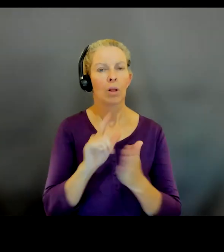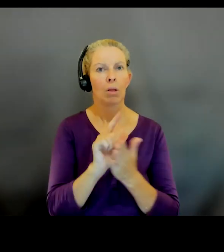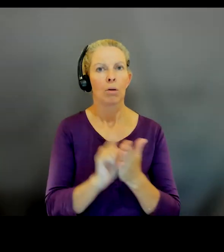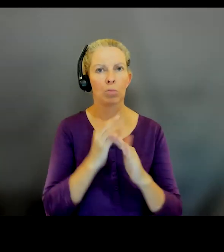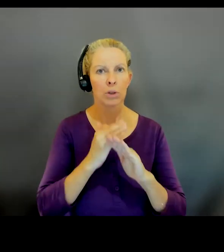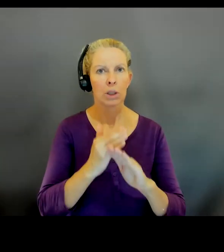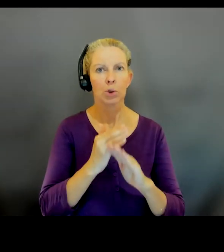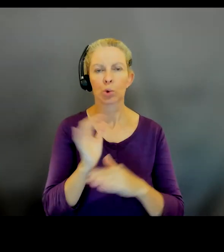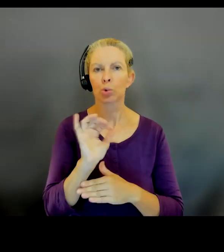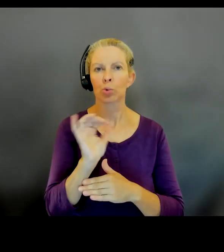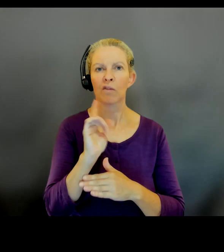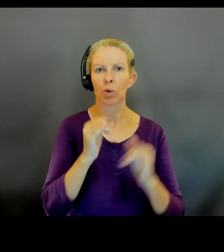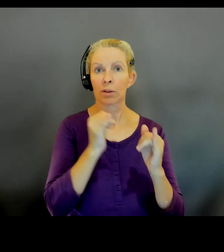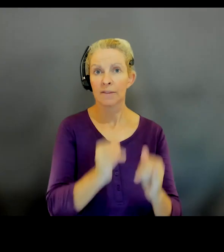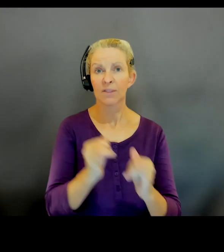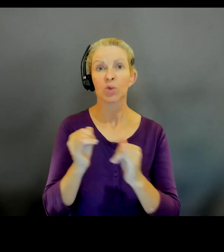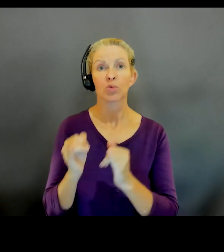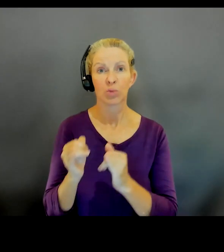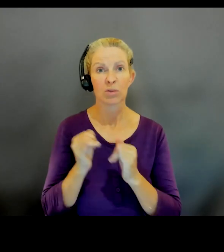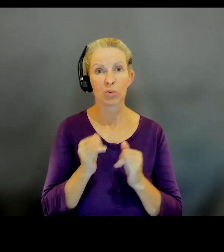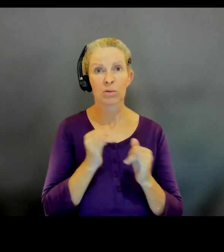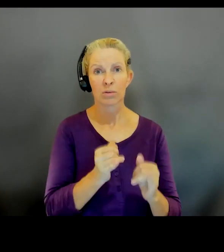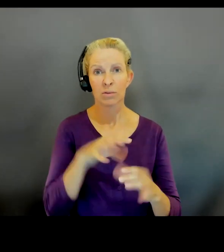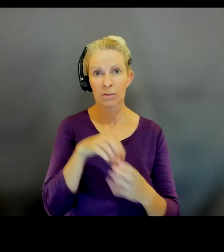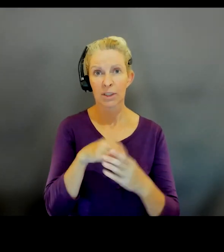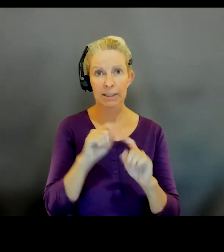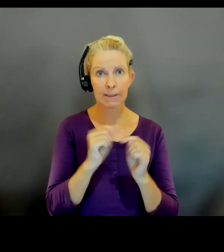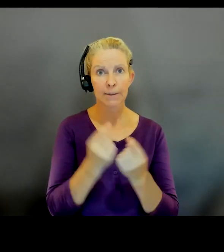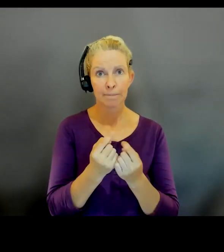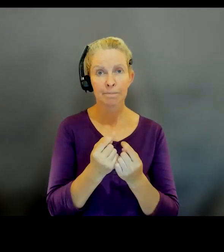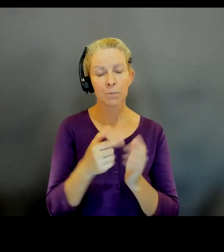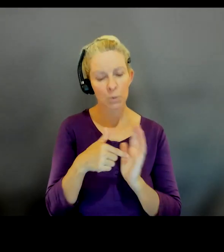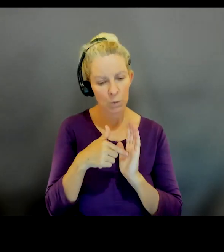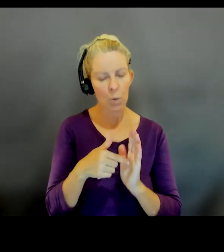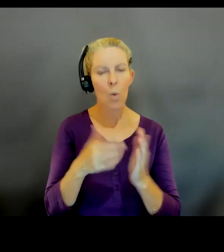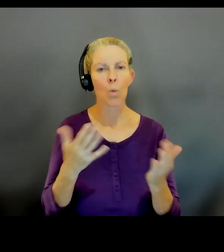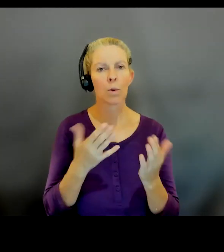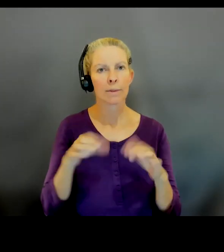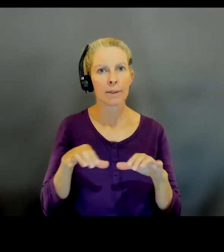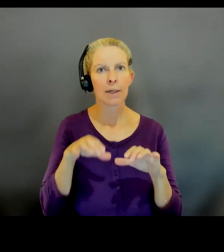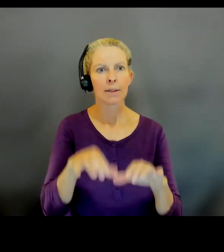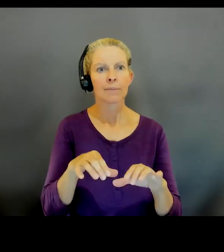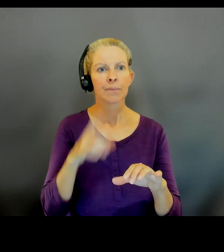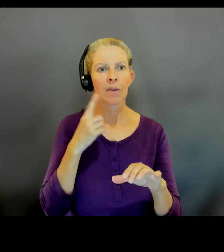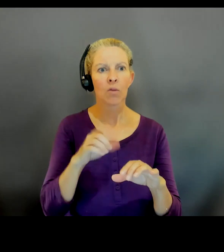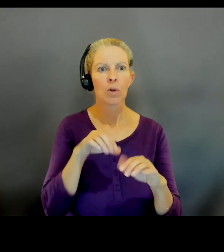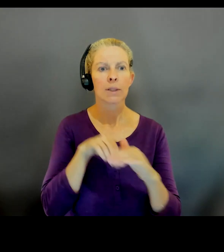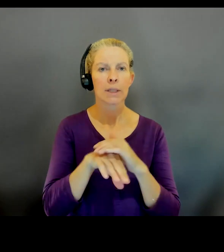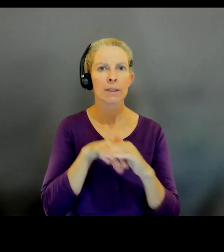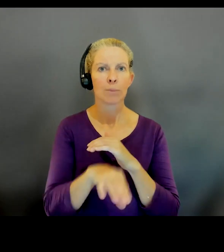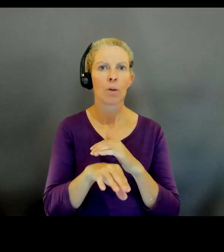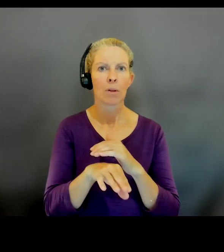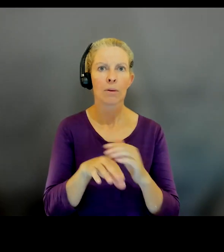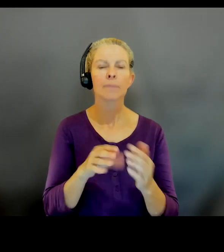as well, for every person on a team to show what they have done for accessibility. So you want to